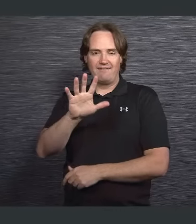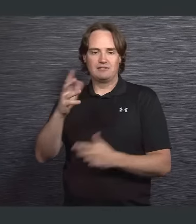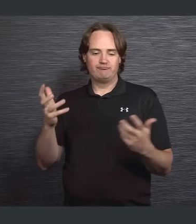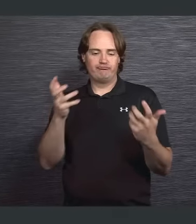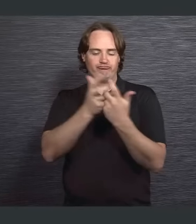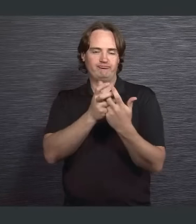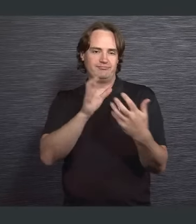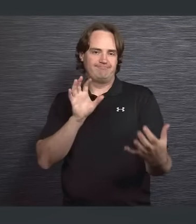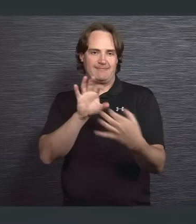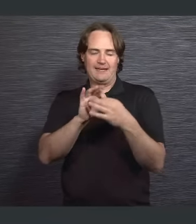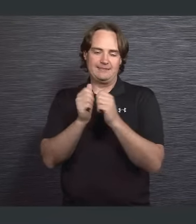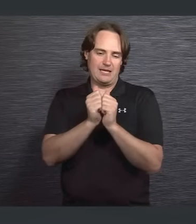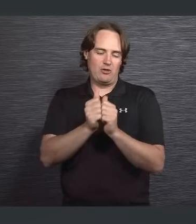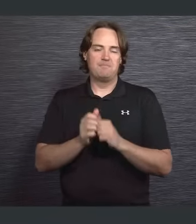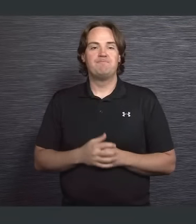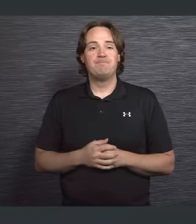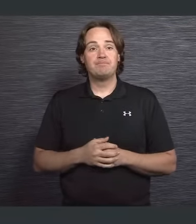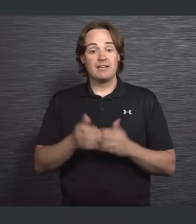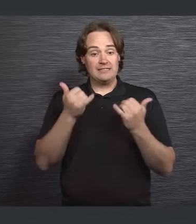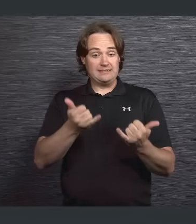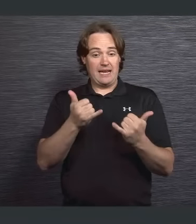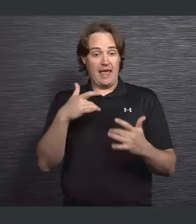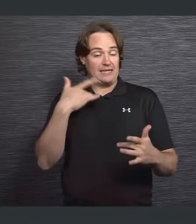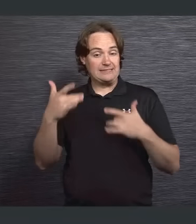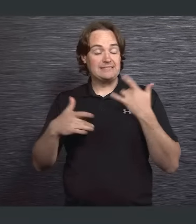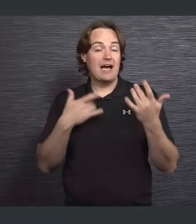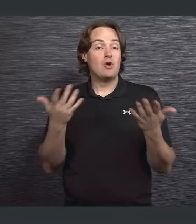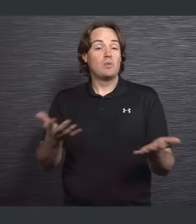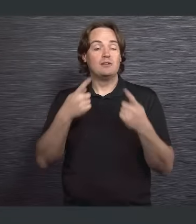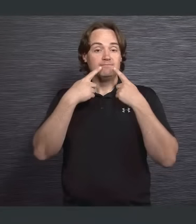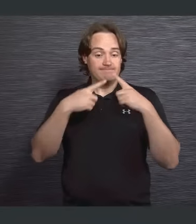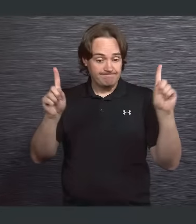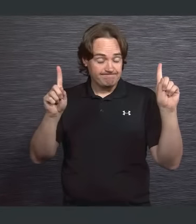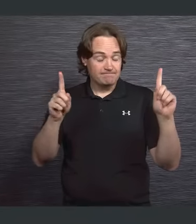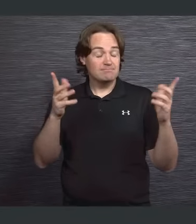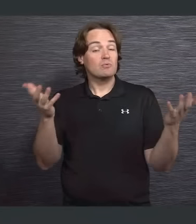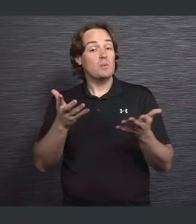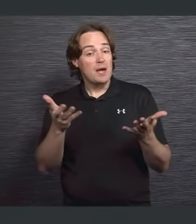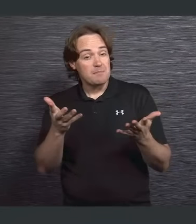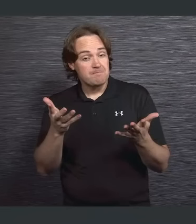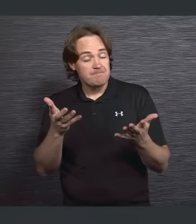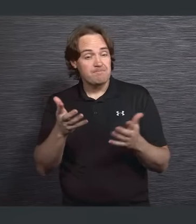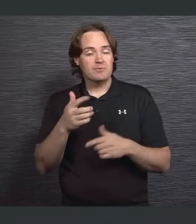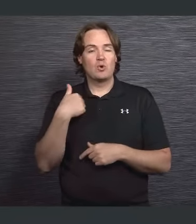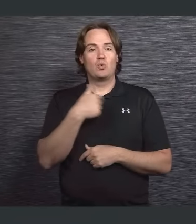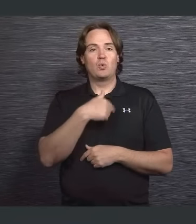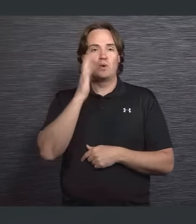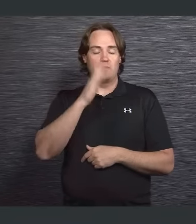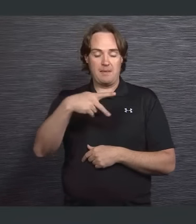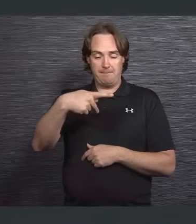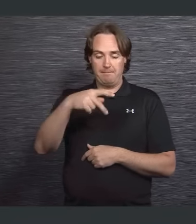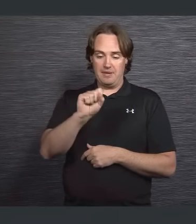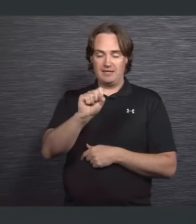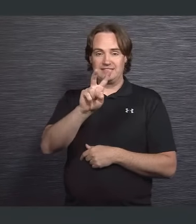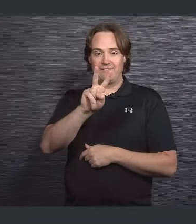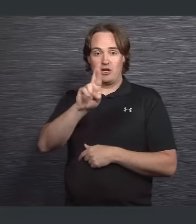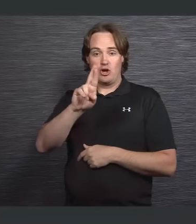Today, I'm excited to announce that one of our most storied franchises will be coming to PS VR2 at launch: